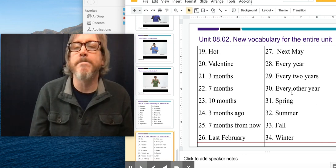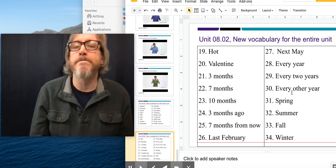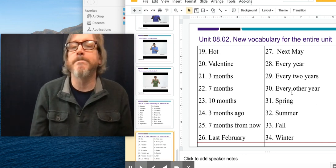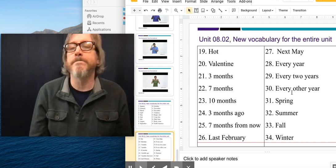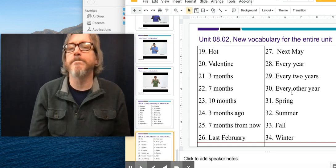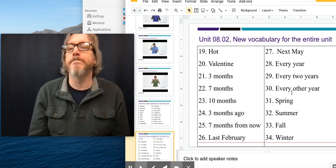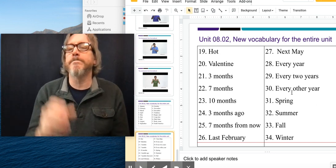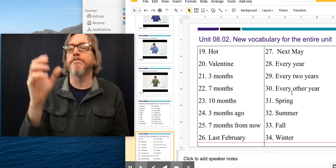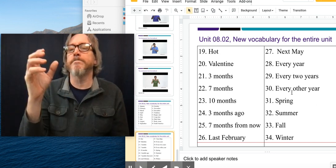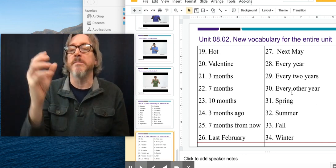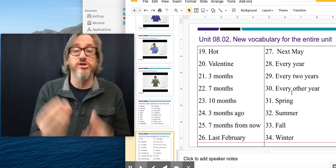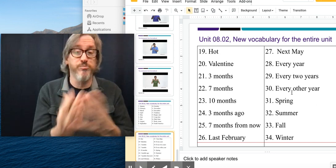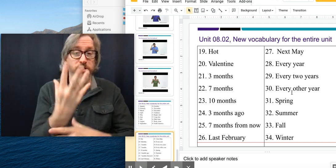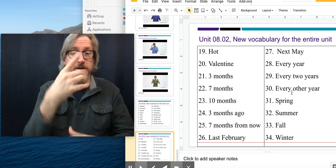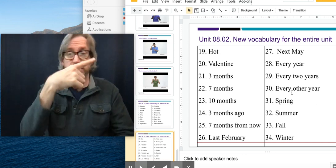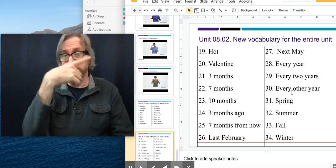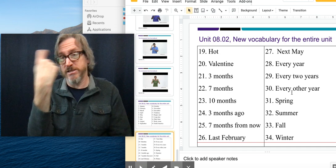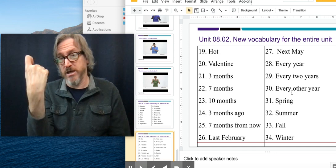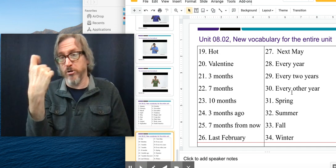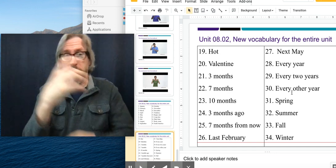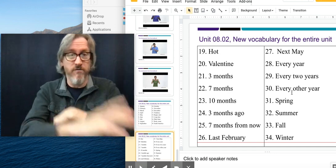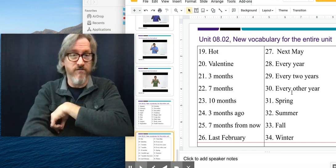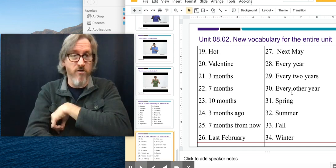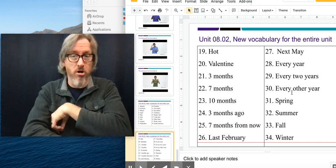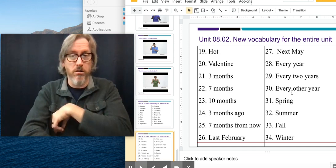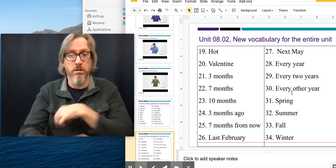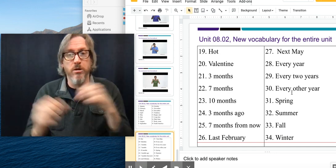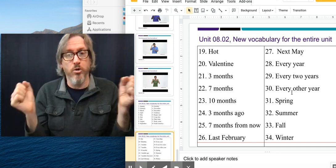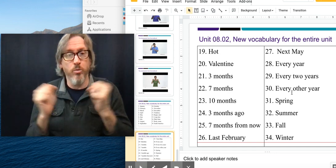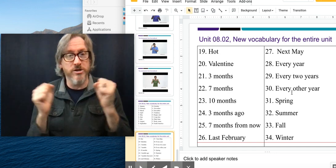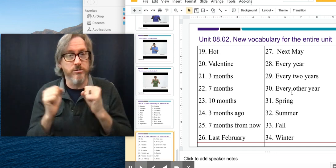um spring summer fall winter